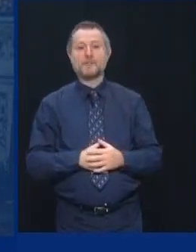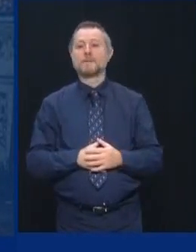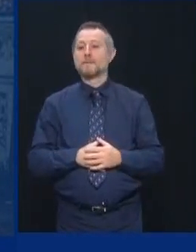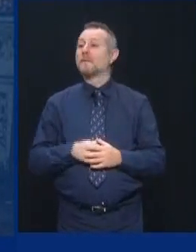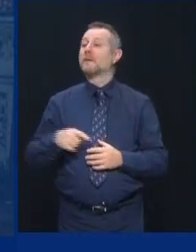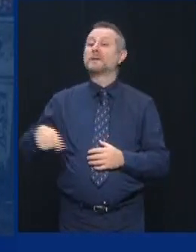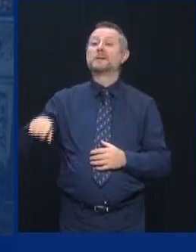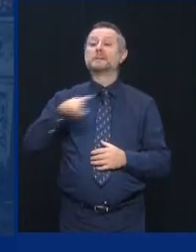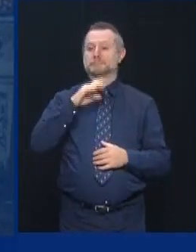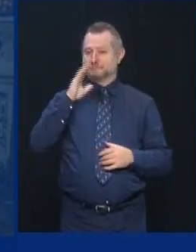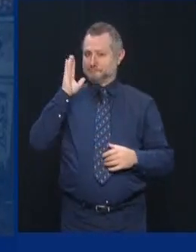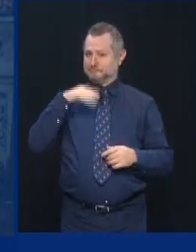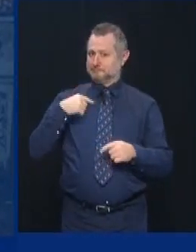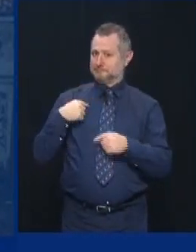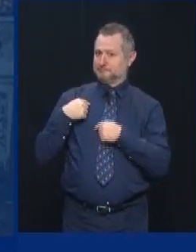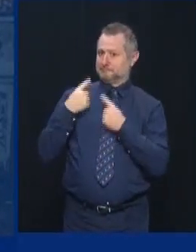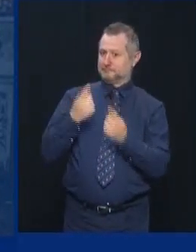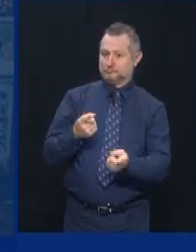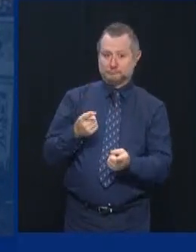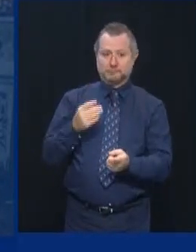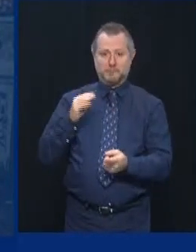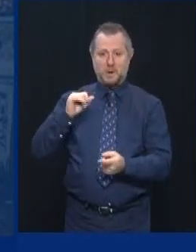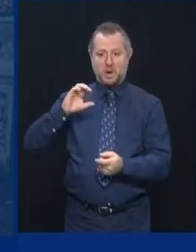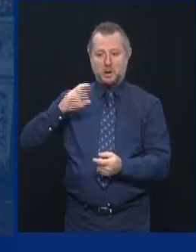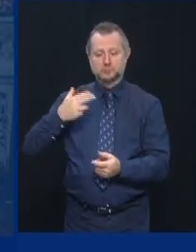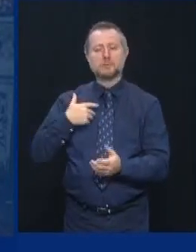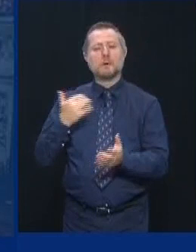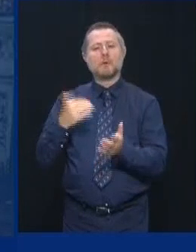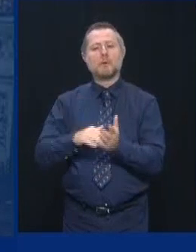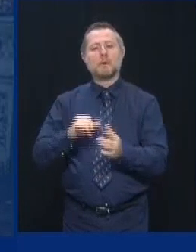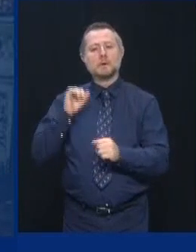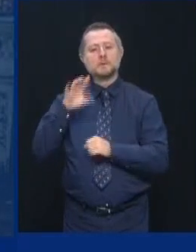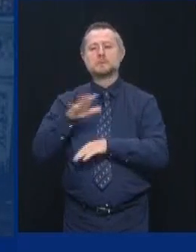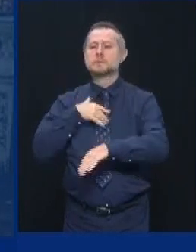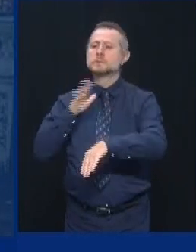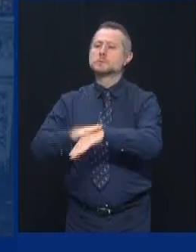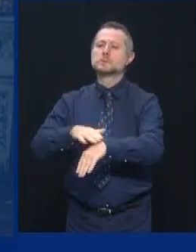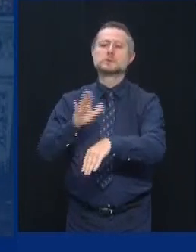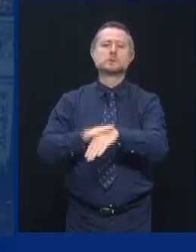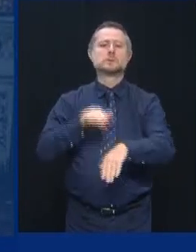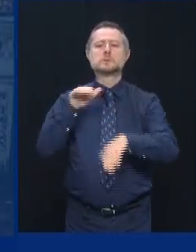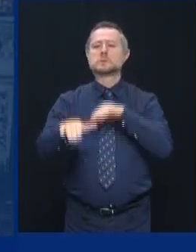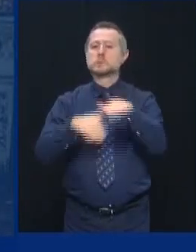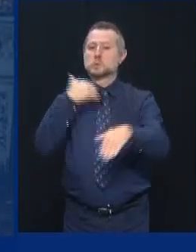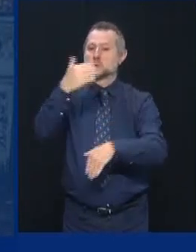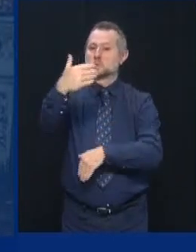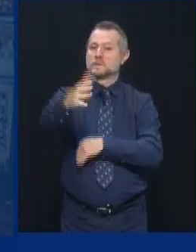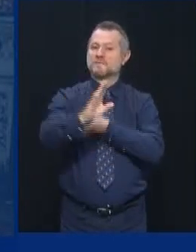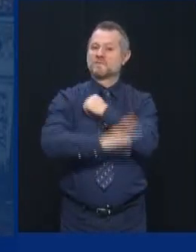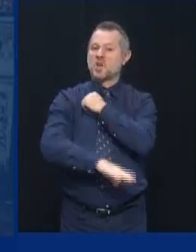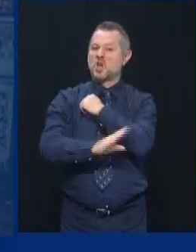CONTEXT FIRST. WE'RE COMING INTO THE FALL.